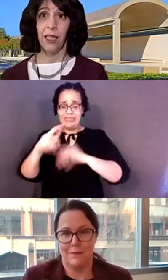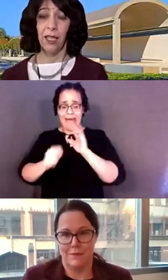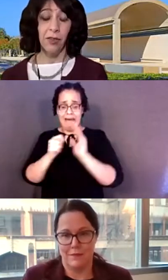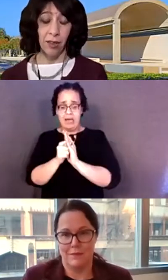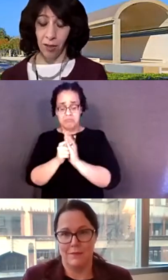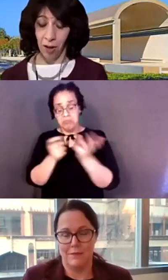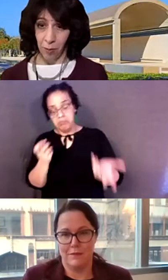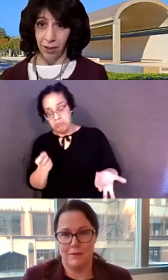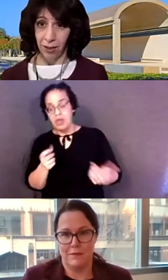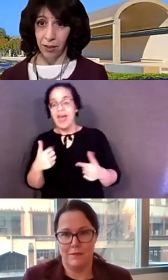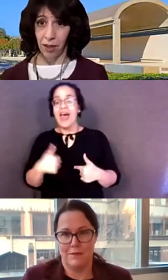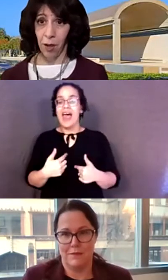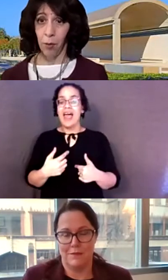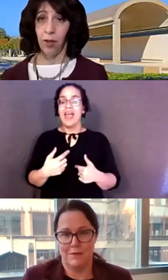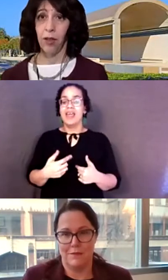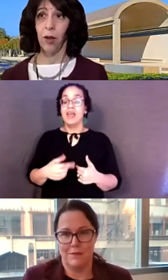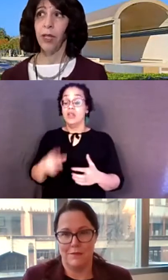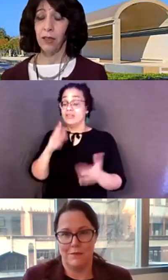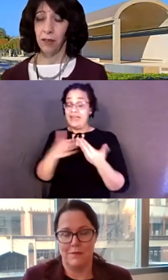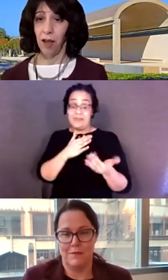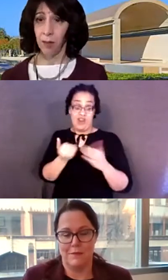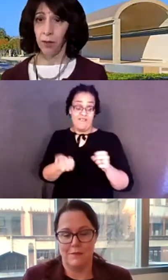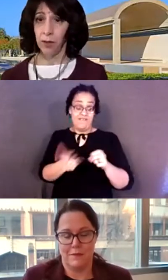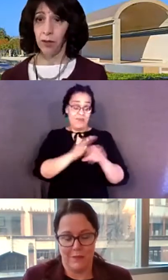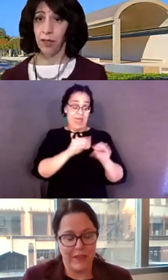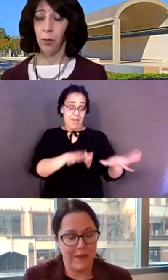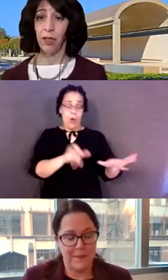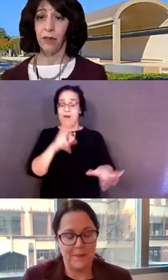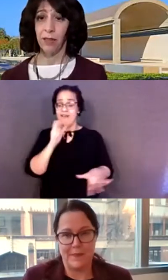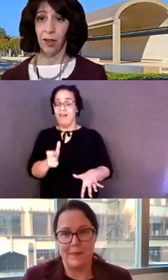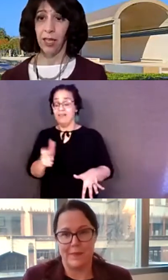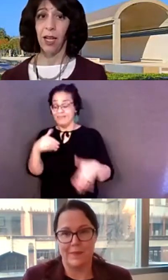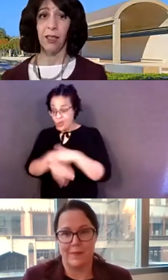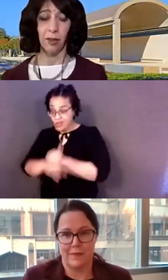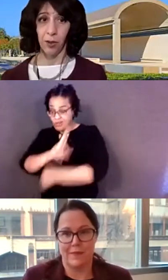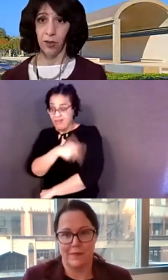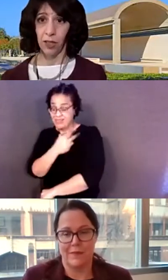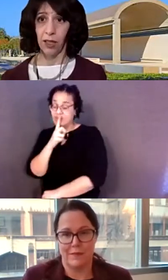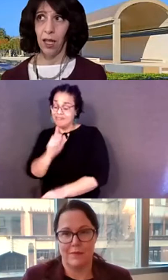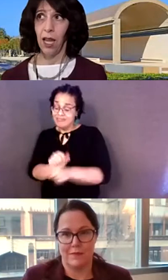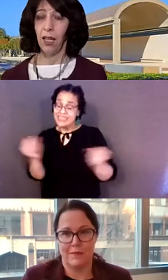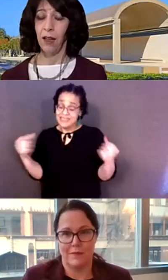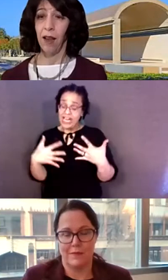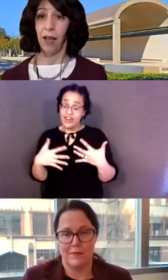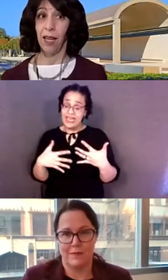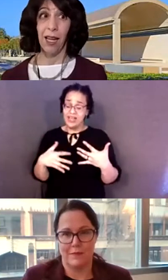even in a non-pandemic time, going into the hospital can be scary and confusing